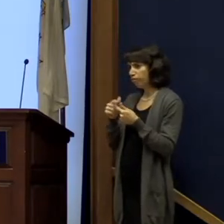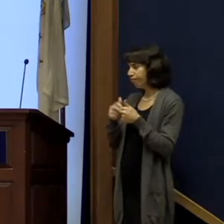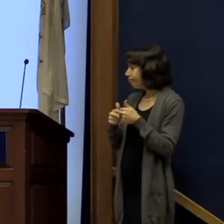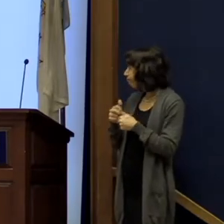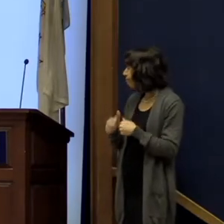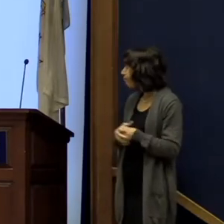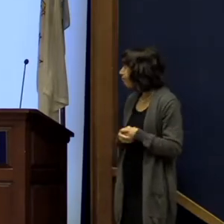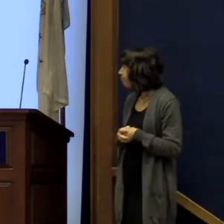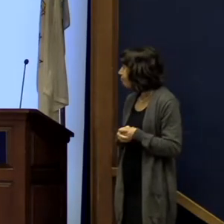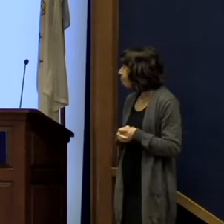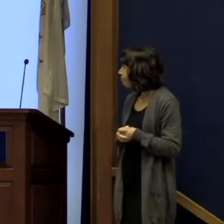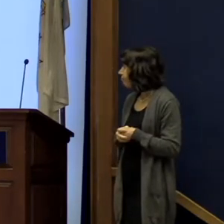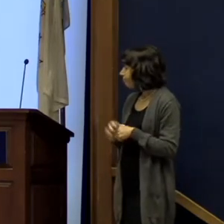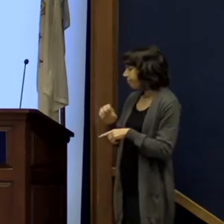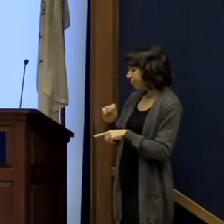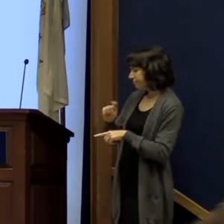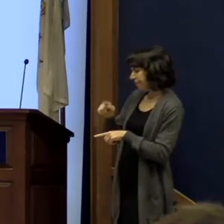Steven why did you decide to make a light-up football?